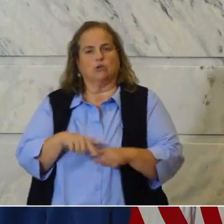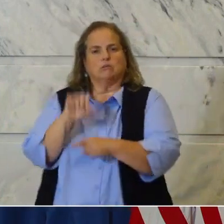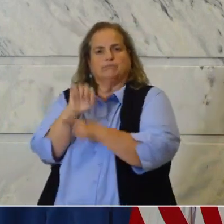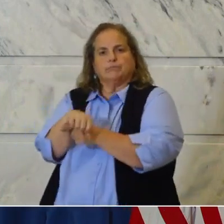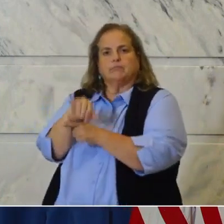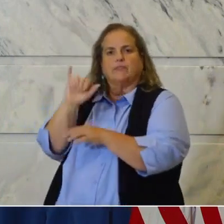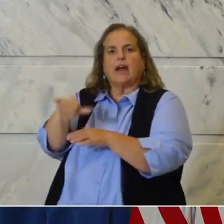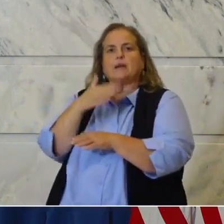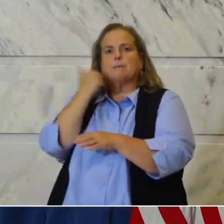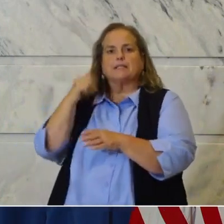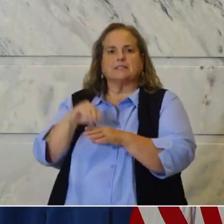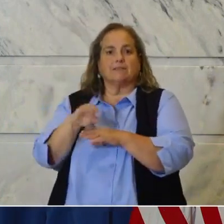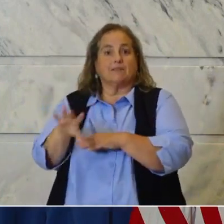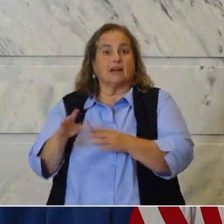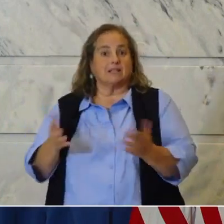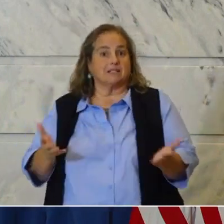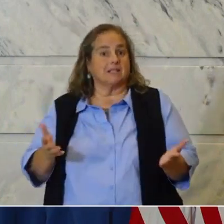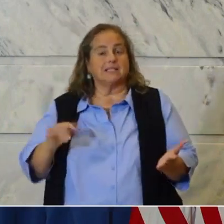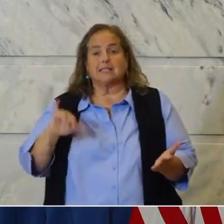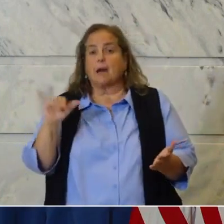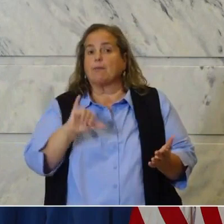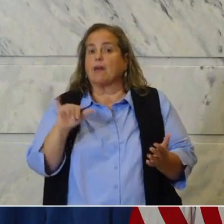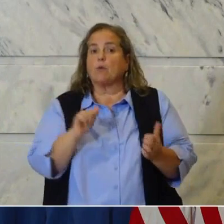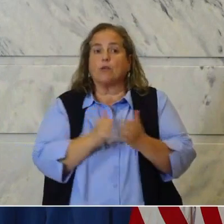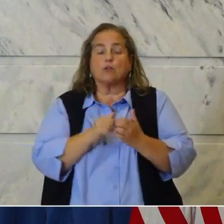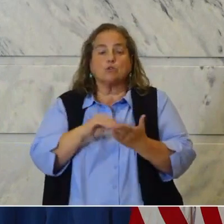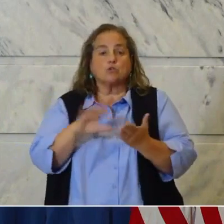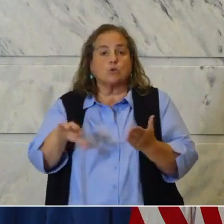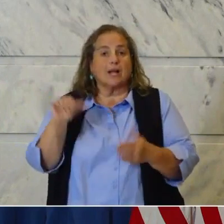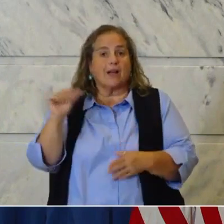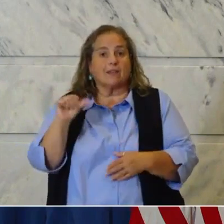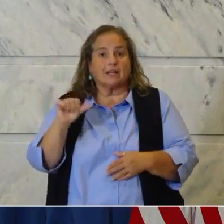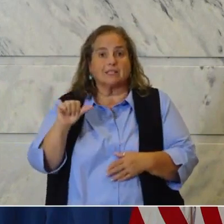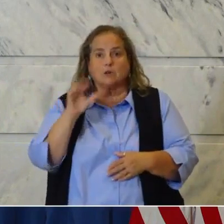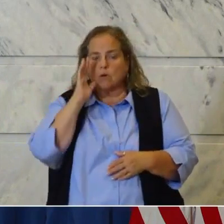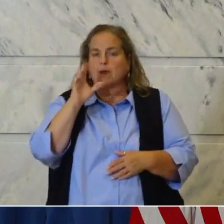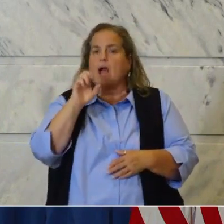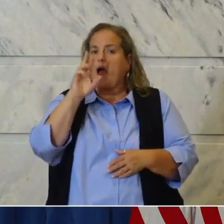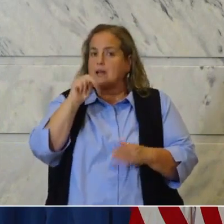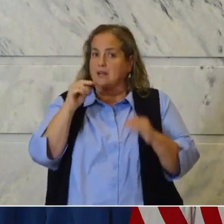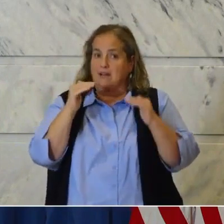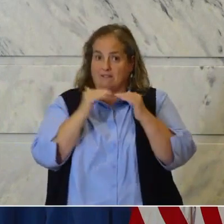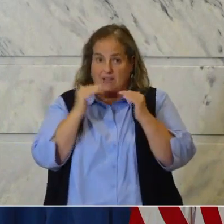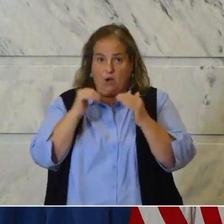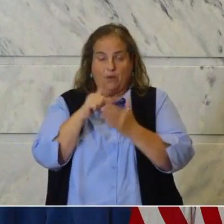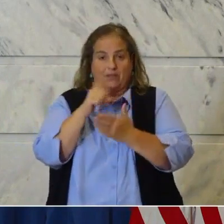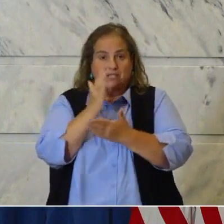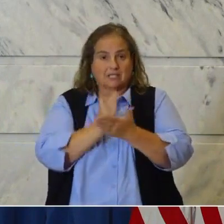interfere with the same thing with student athletes is that it's gonna be really unfair in some of these seasons. If they're either shortened or someone